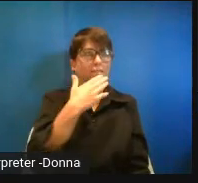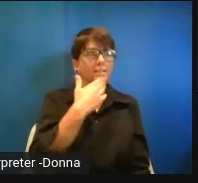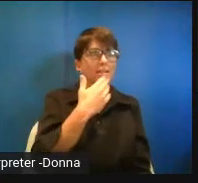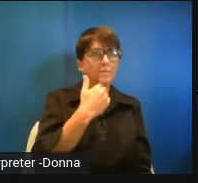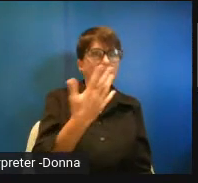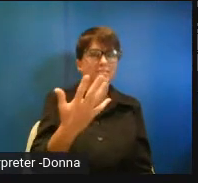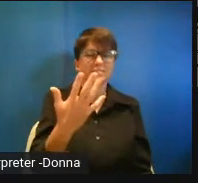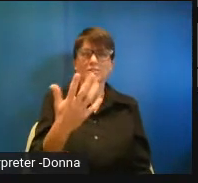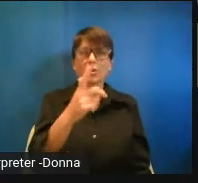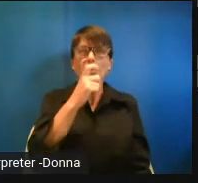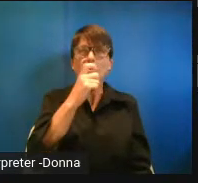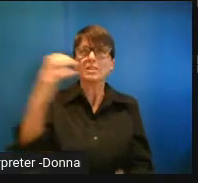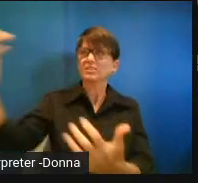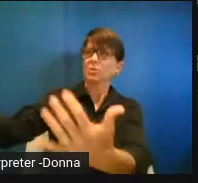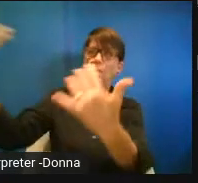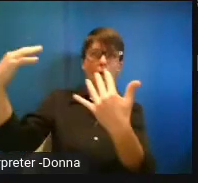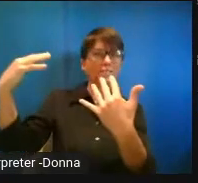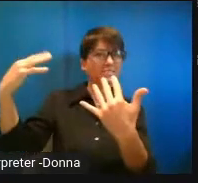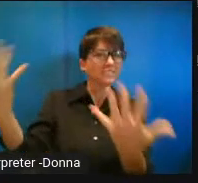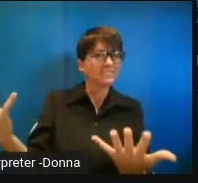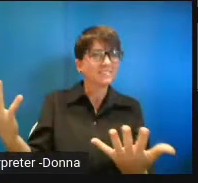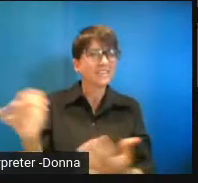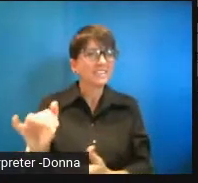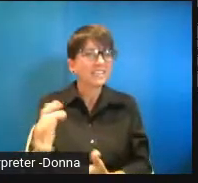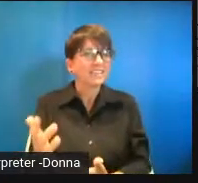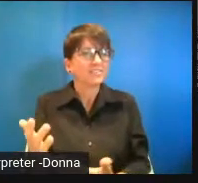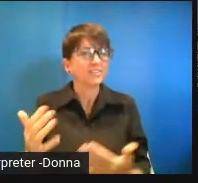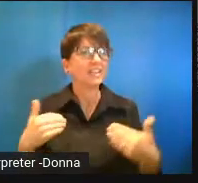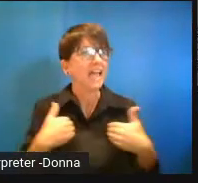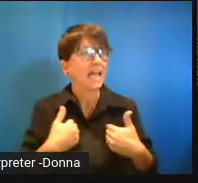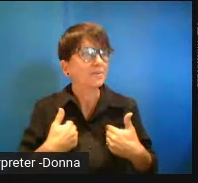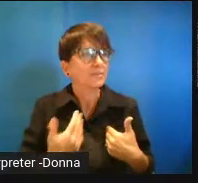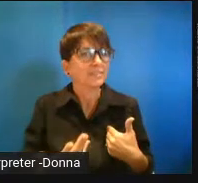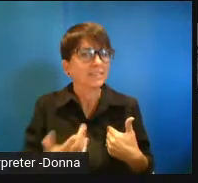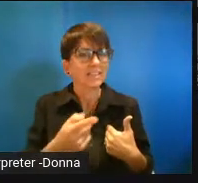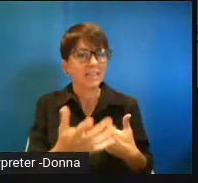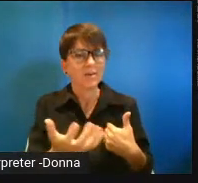It's like they don't know anymore who they want to attract.